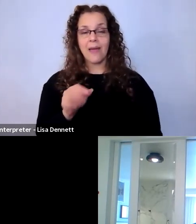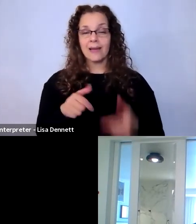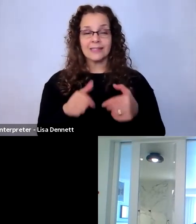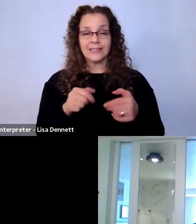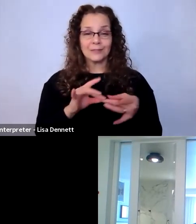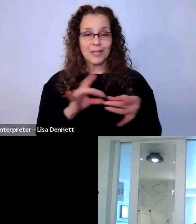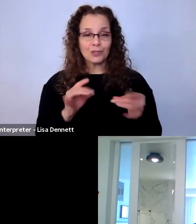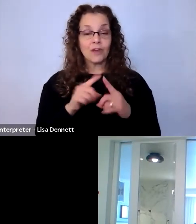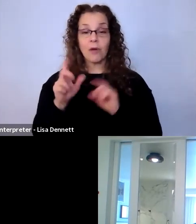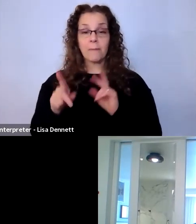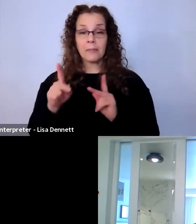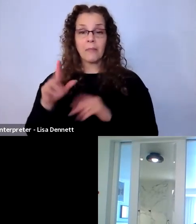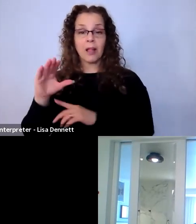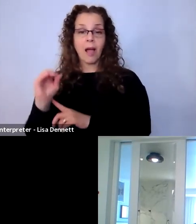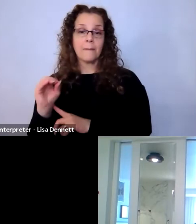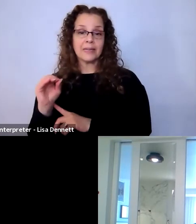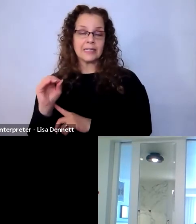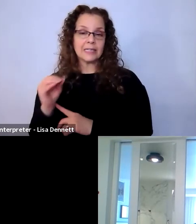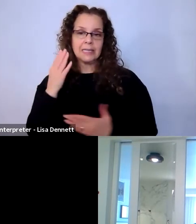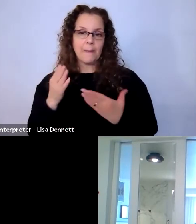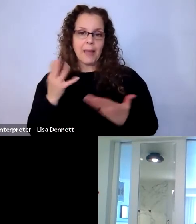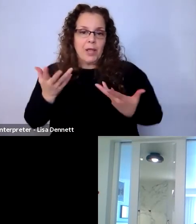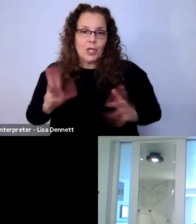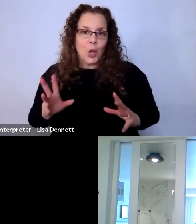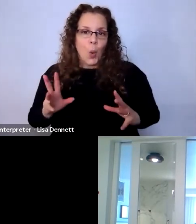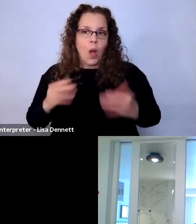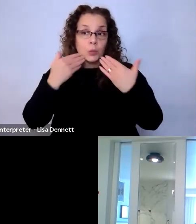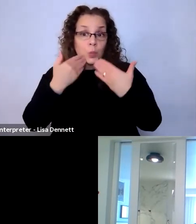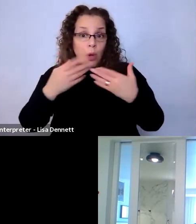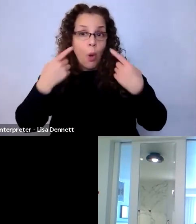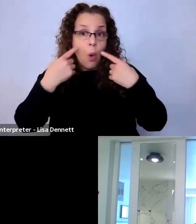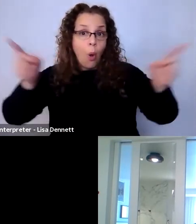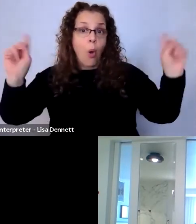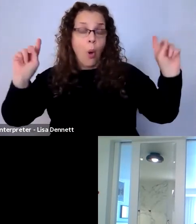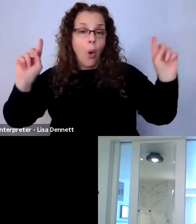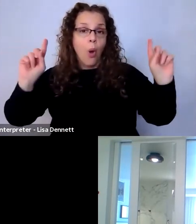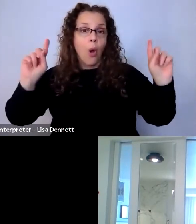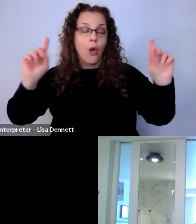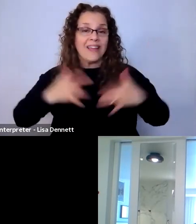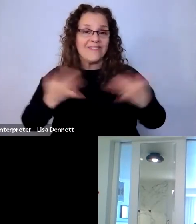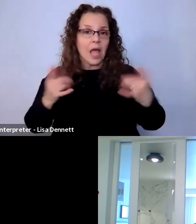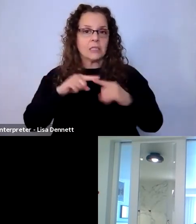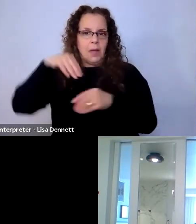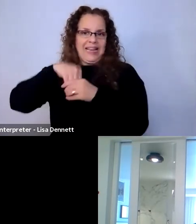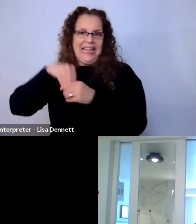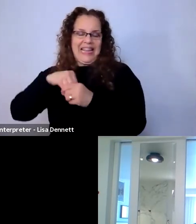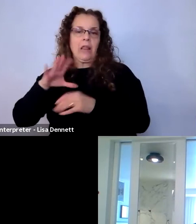that might not want to mention that they're doing events publicly but they're working really hard internally to improve the accessibility,